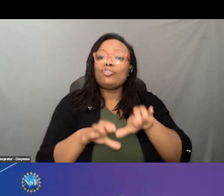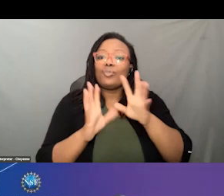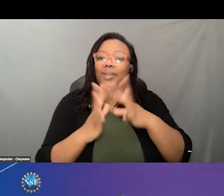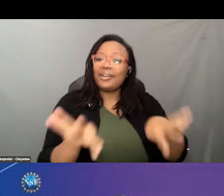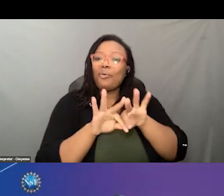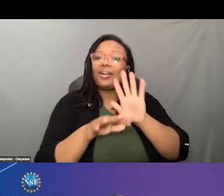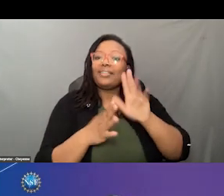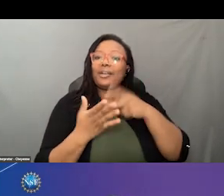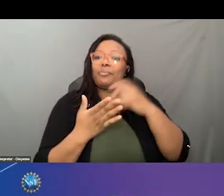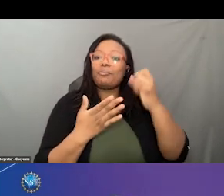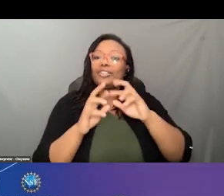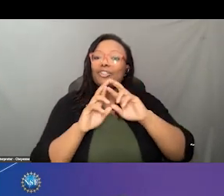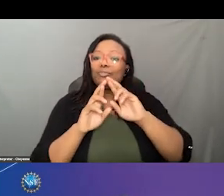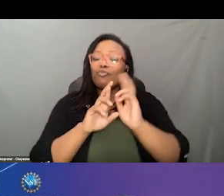and the importance of those project reports.